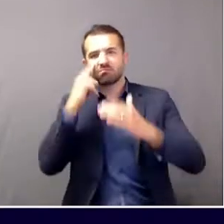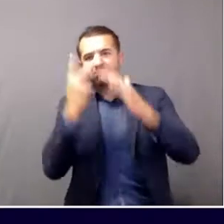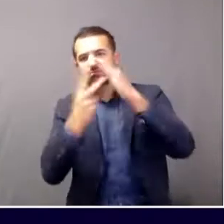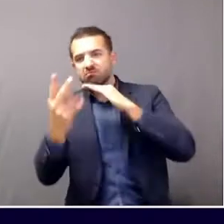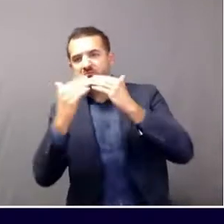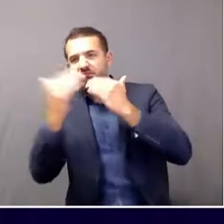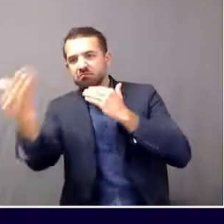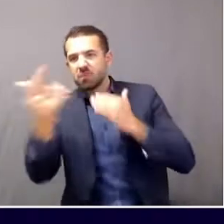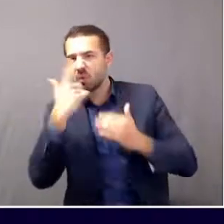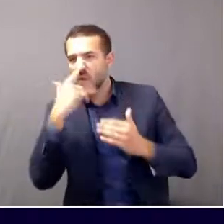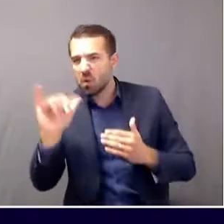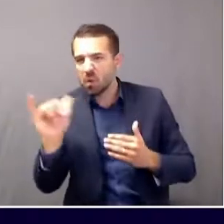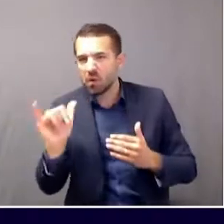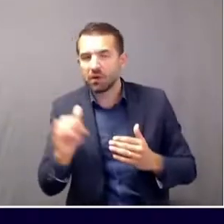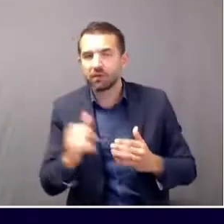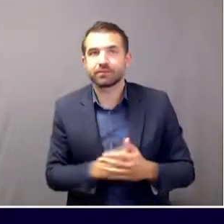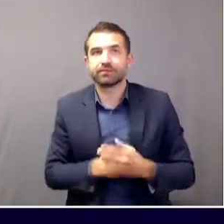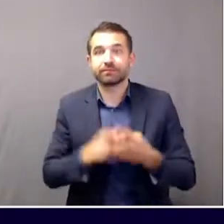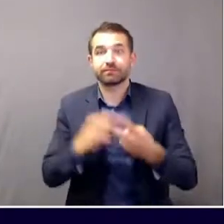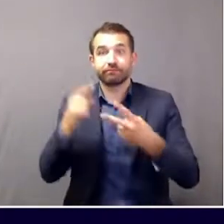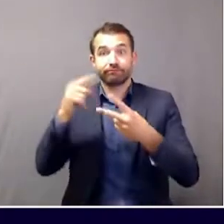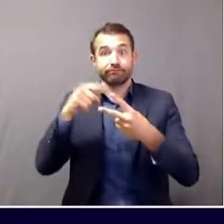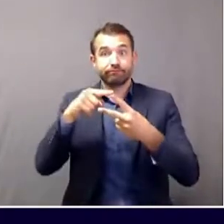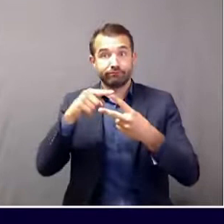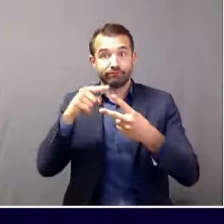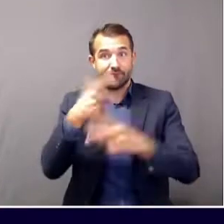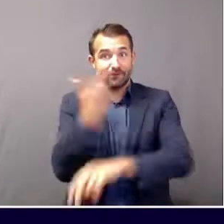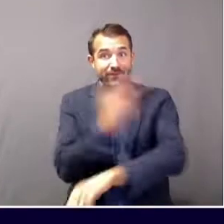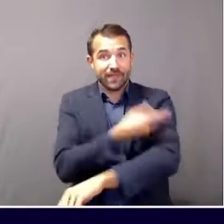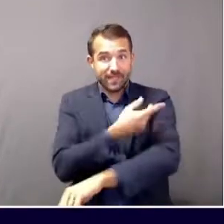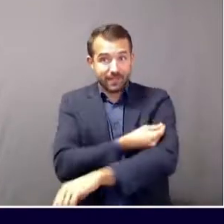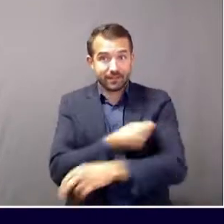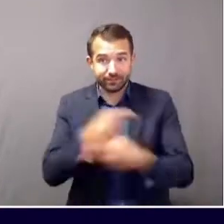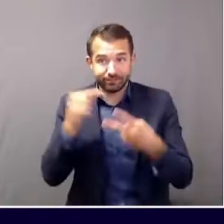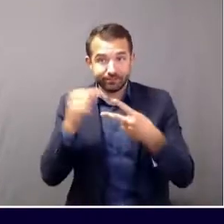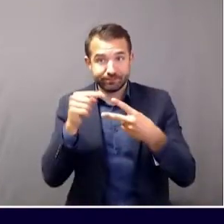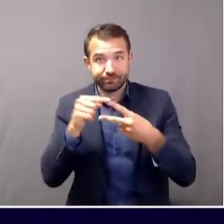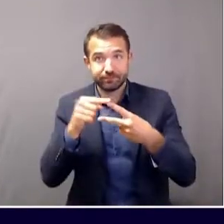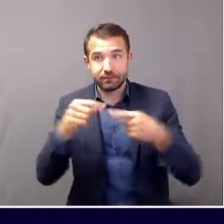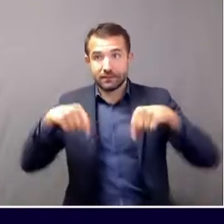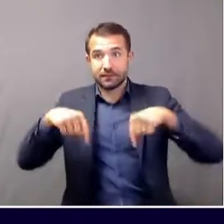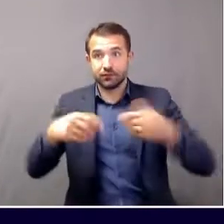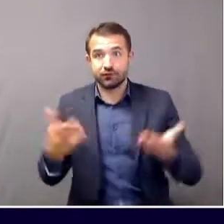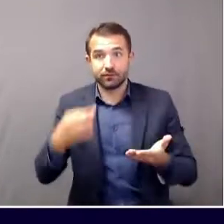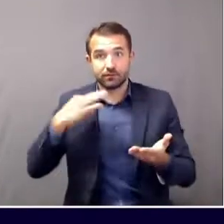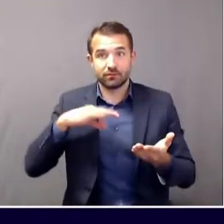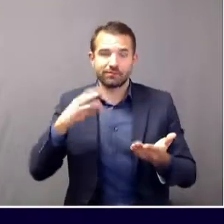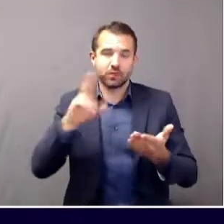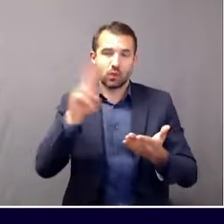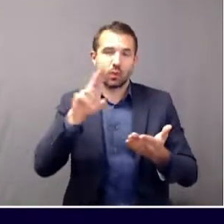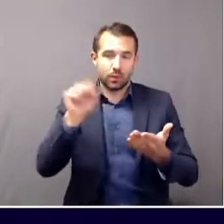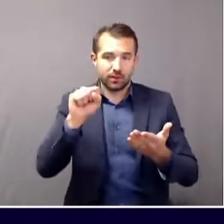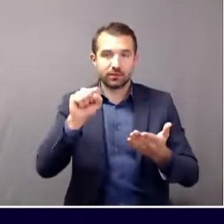right now in the United States